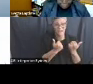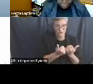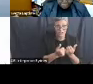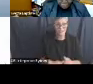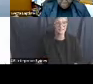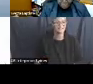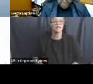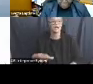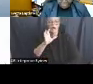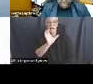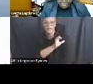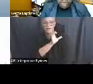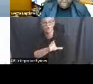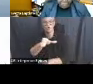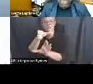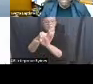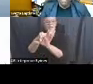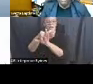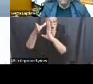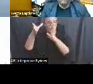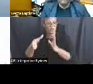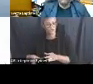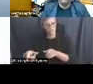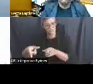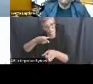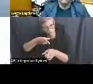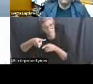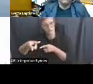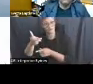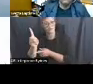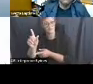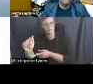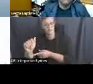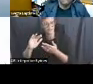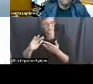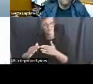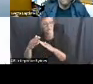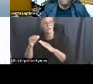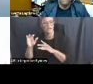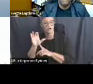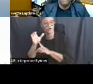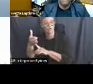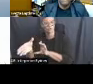community, and cultural psychology. She is the mother of three children who have special health